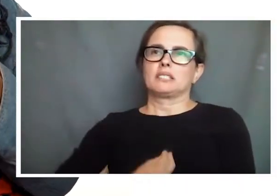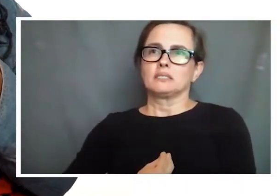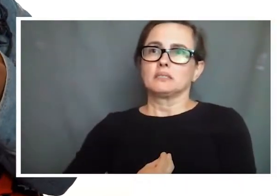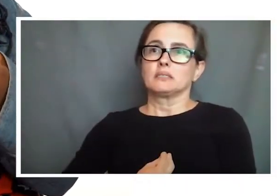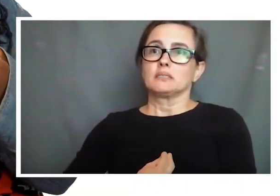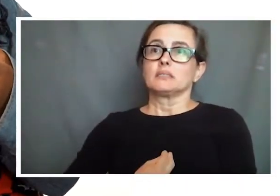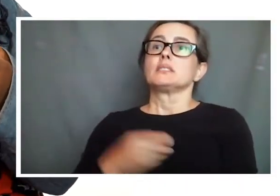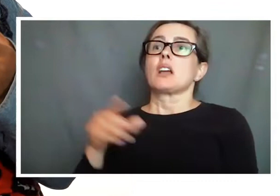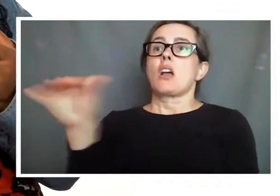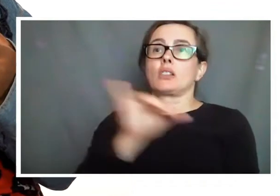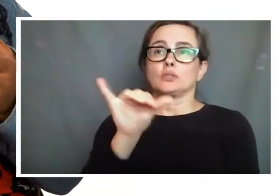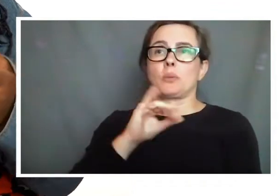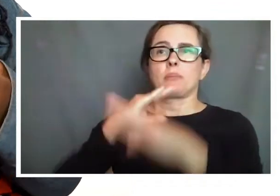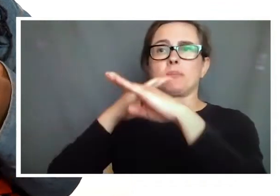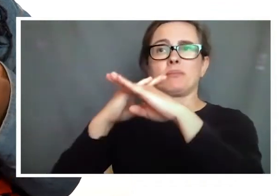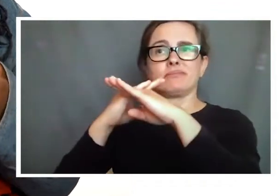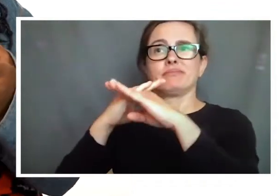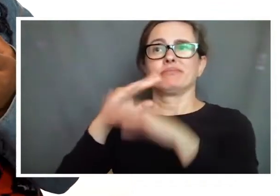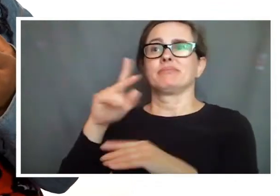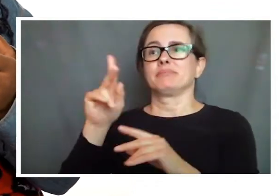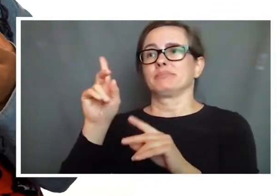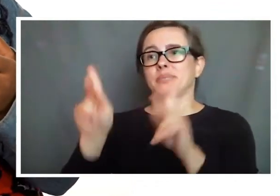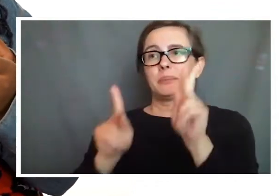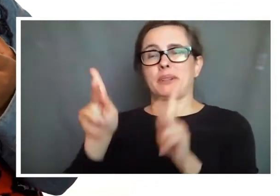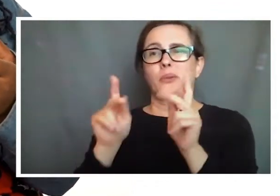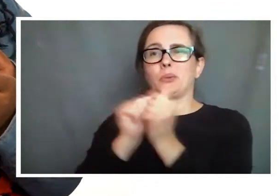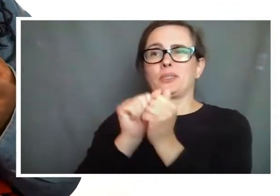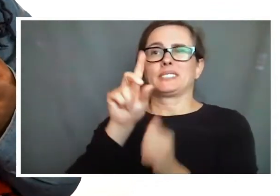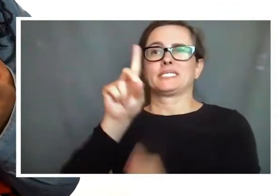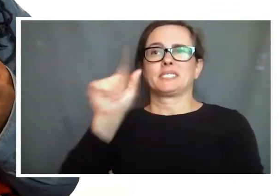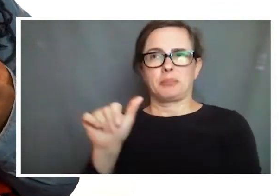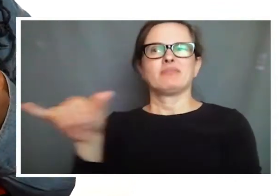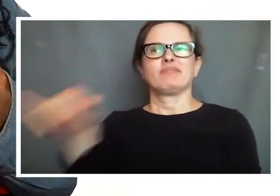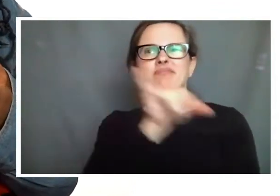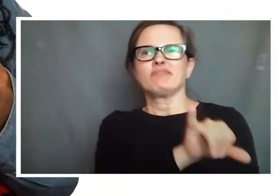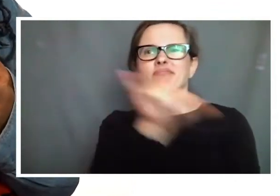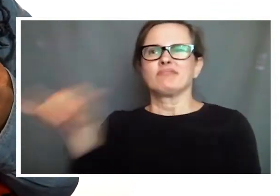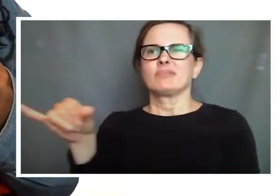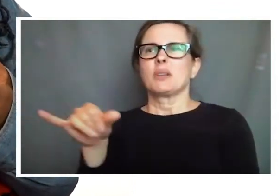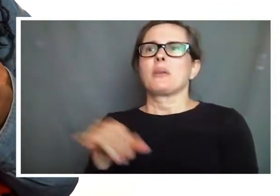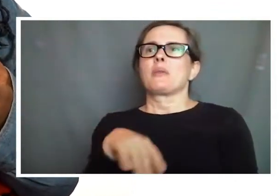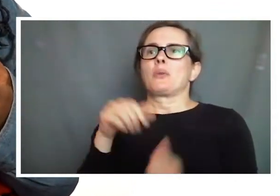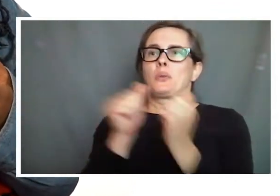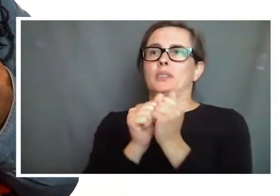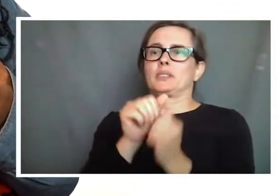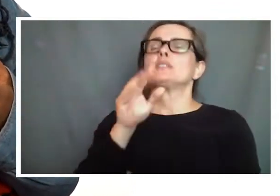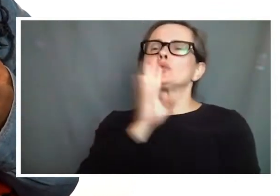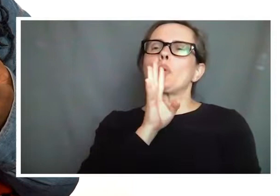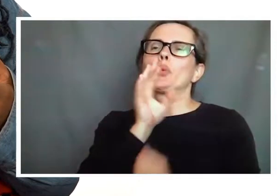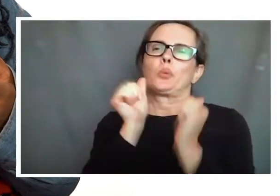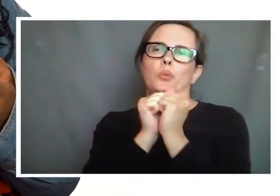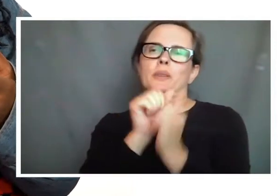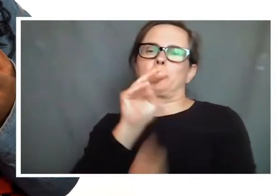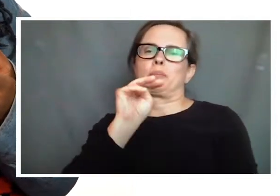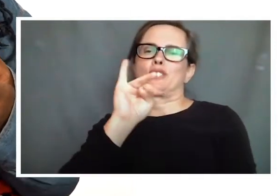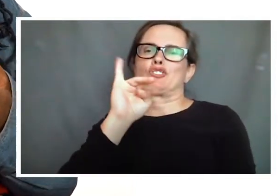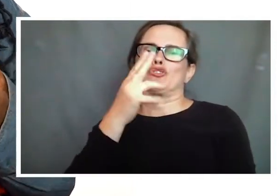for suppressing the vote of marginalized communities. Including people of color and trans voters. But the way these laws suppress the vote of people with disabilities are less known.